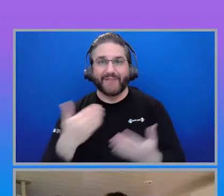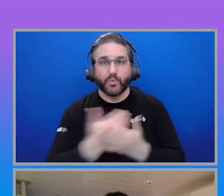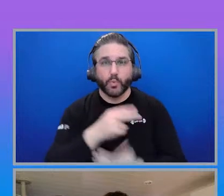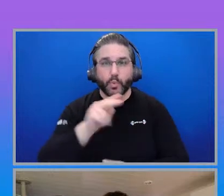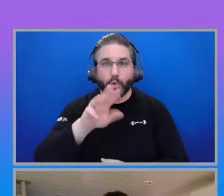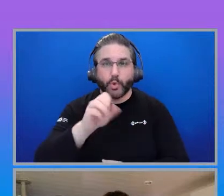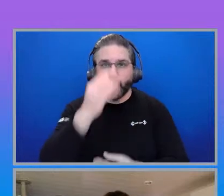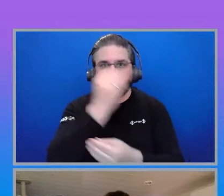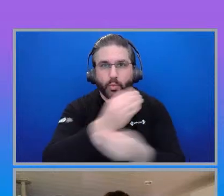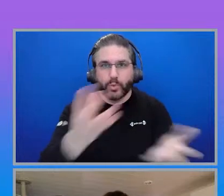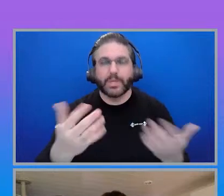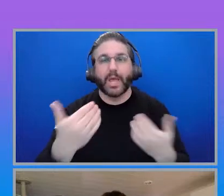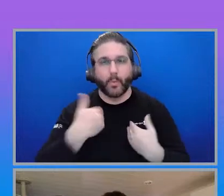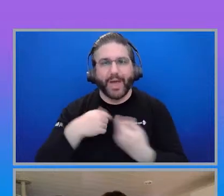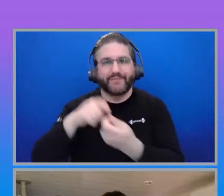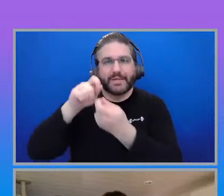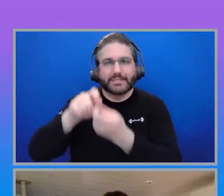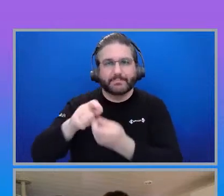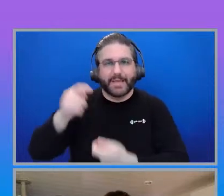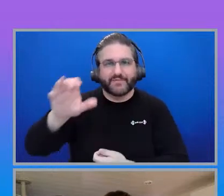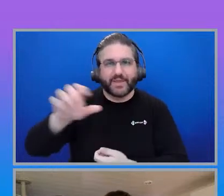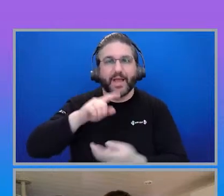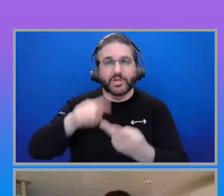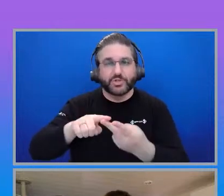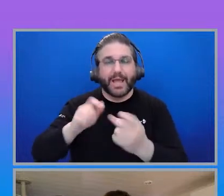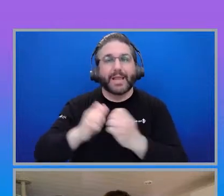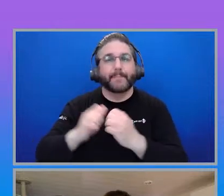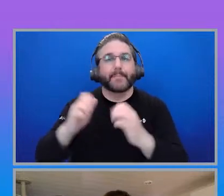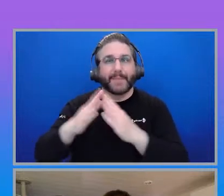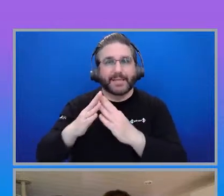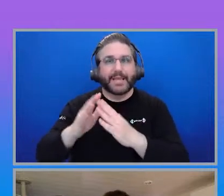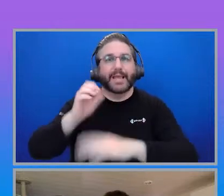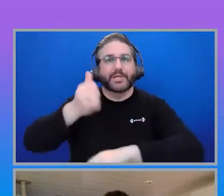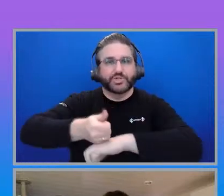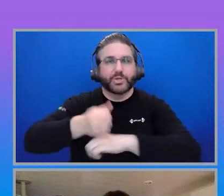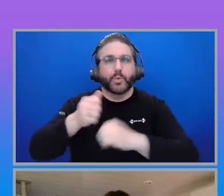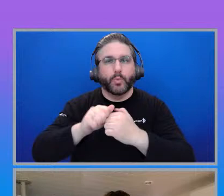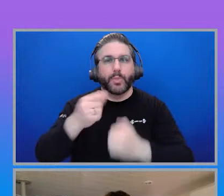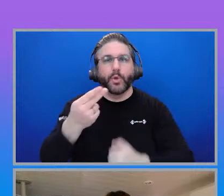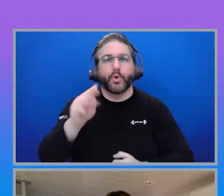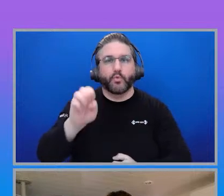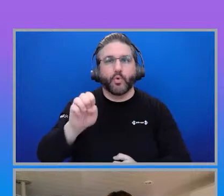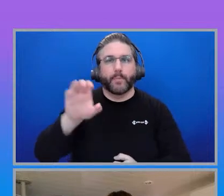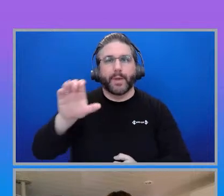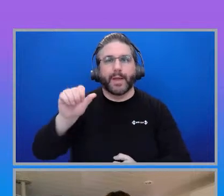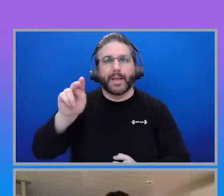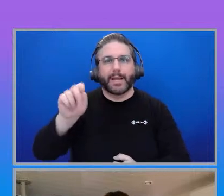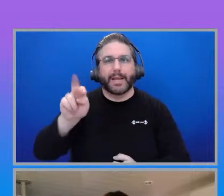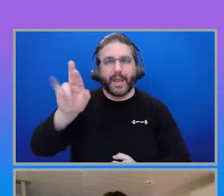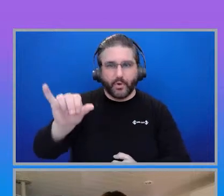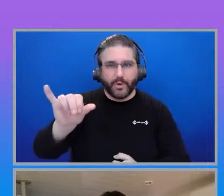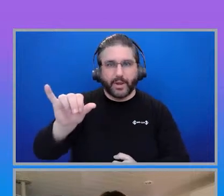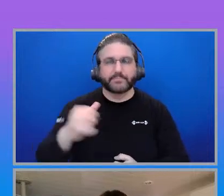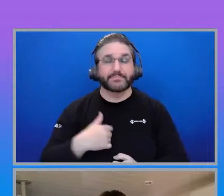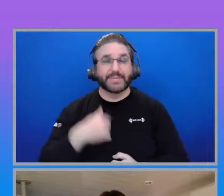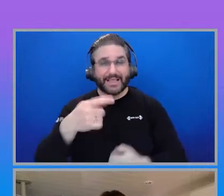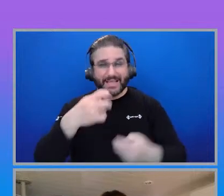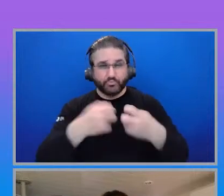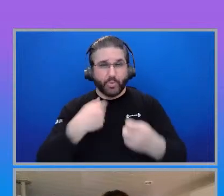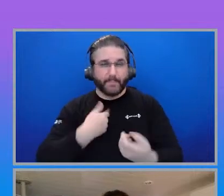because we've got a specification and an implementation in Chrome Canary. So we're solving a problem that